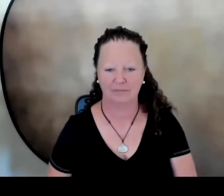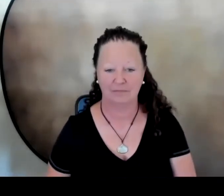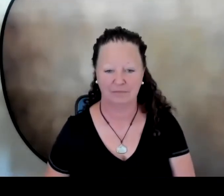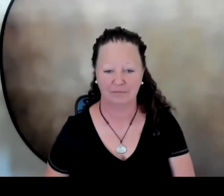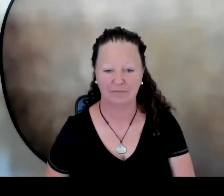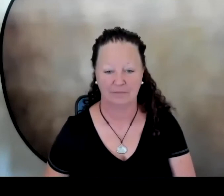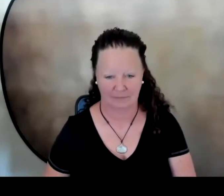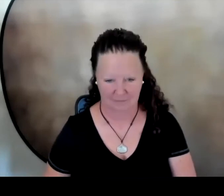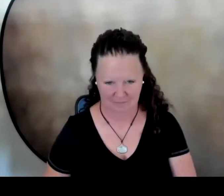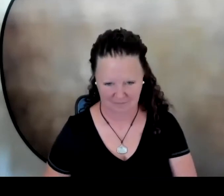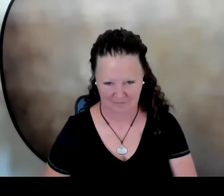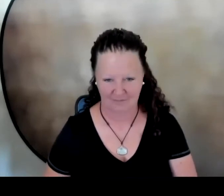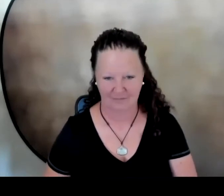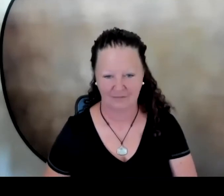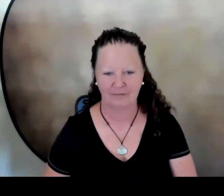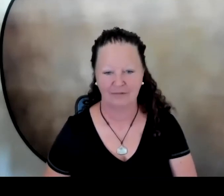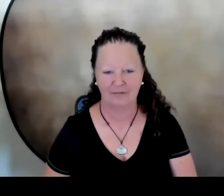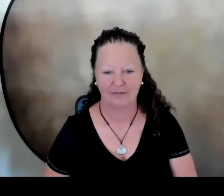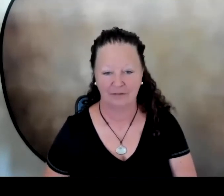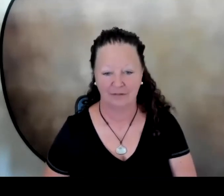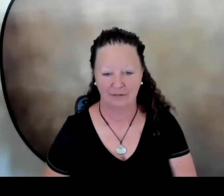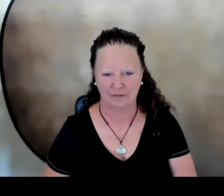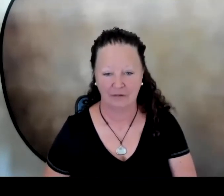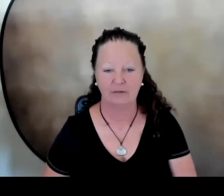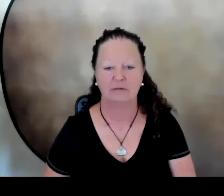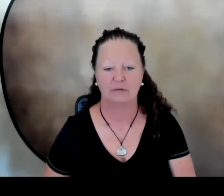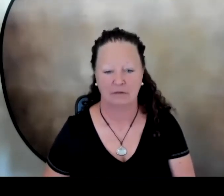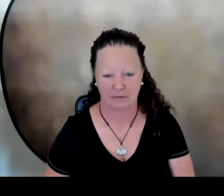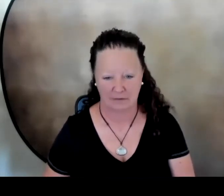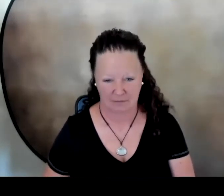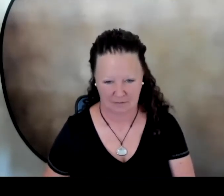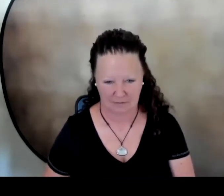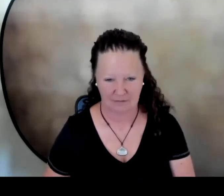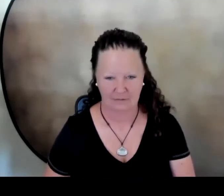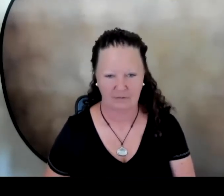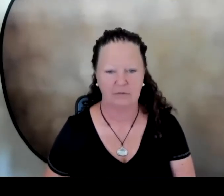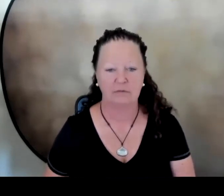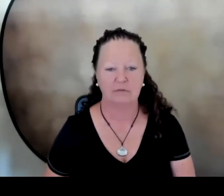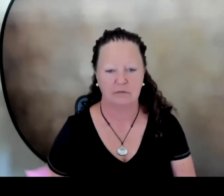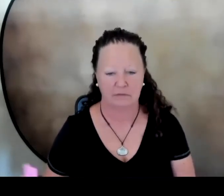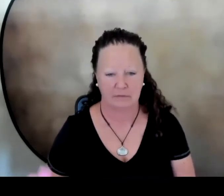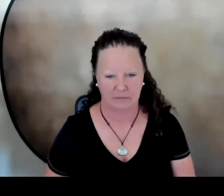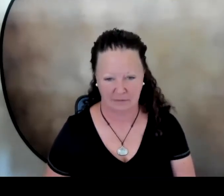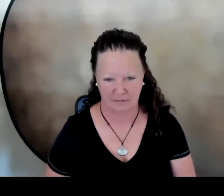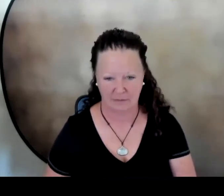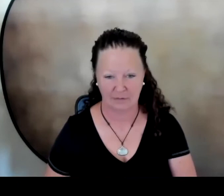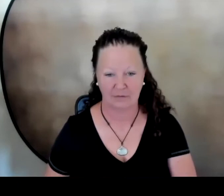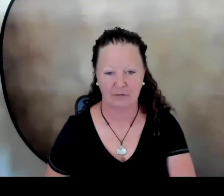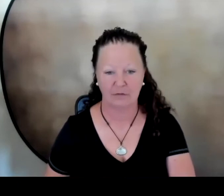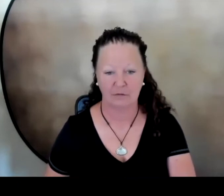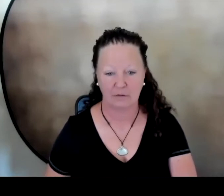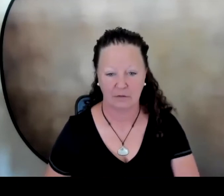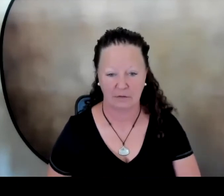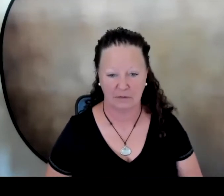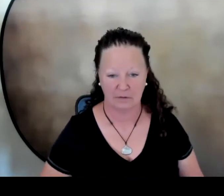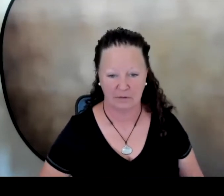and then you just dump in the soup base, and then it's great. And then you soak and cook the noodles.